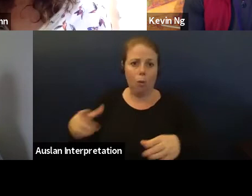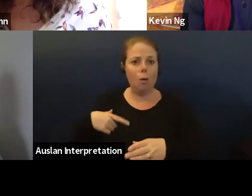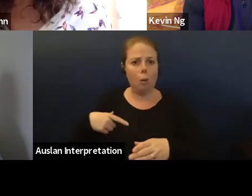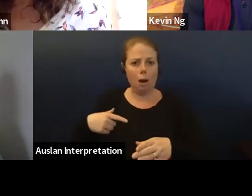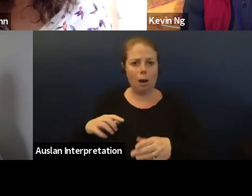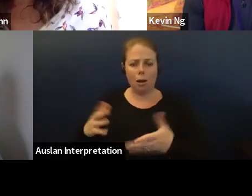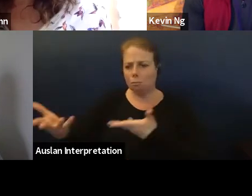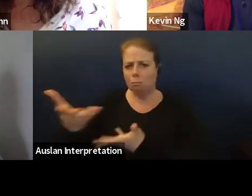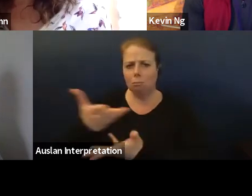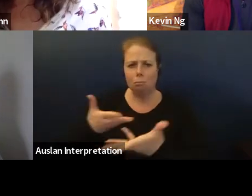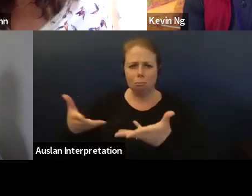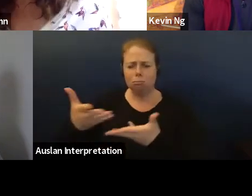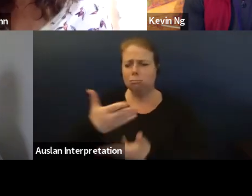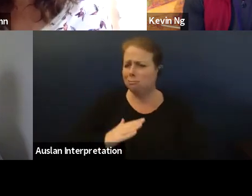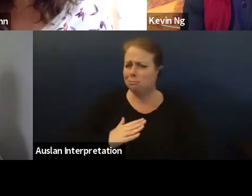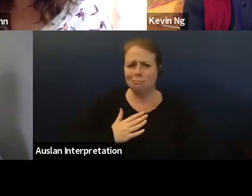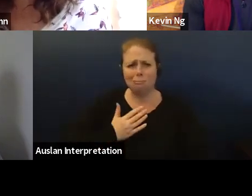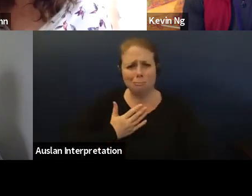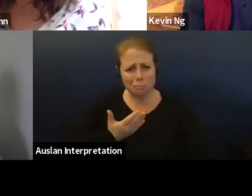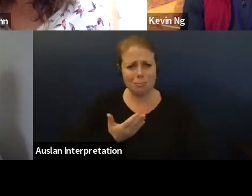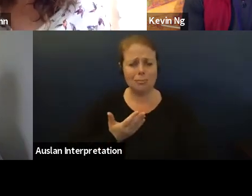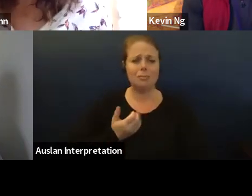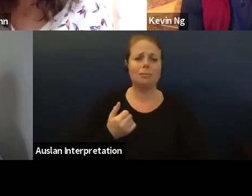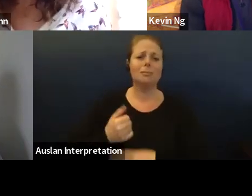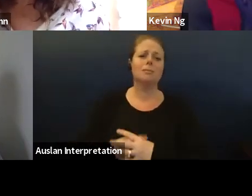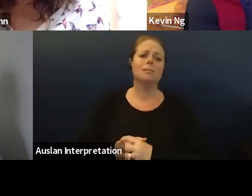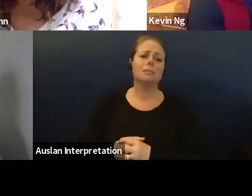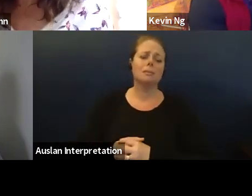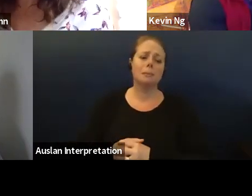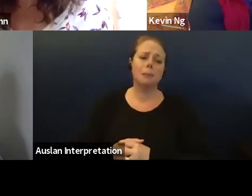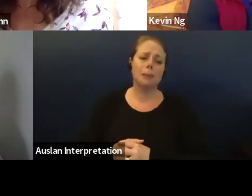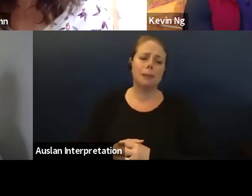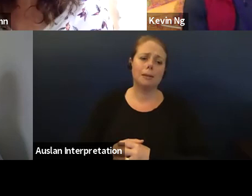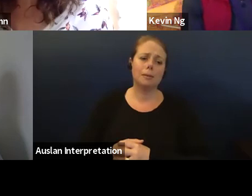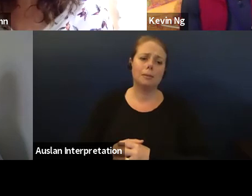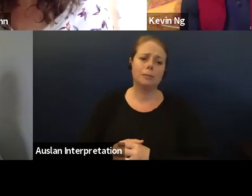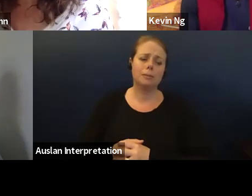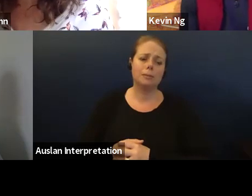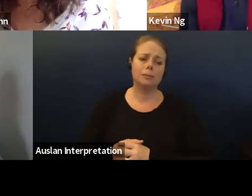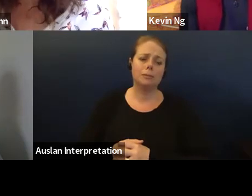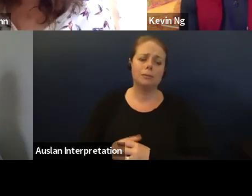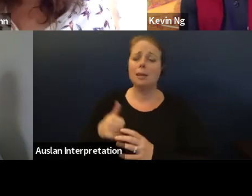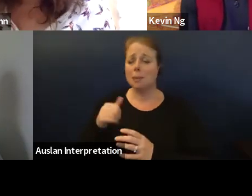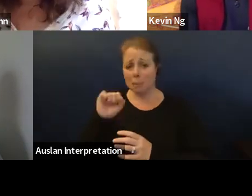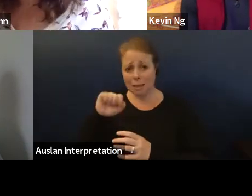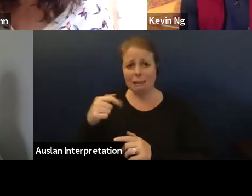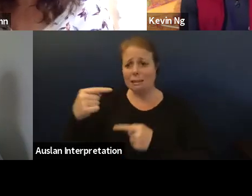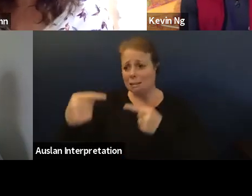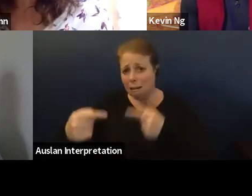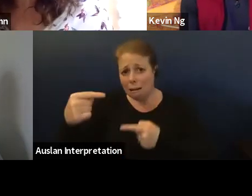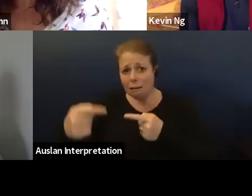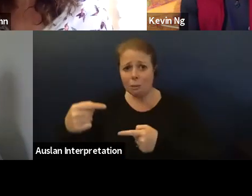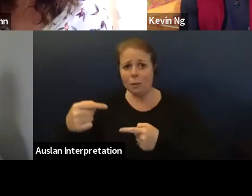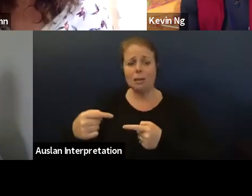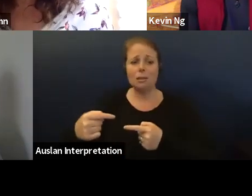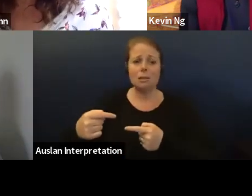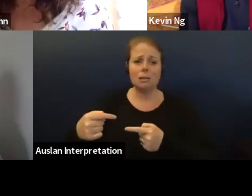you know, we talked about maybe conflicting arguments and passion. I remember there was